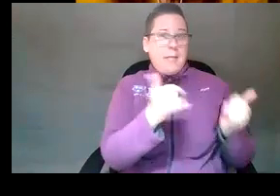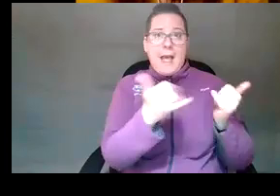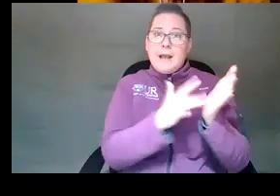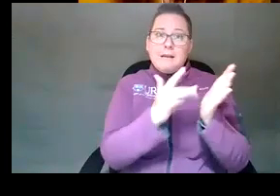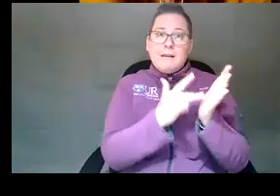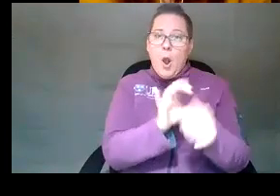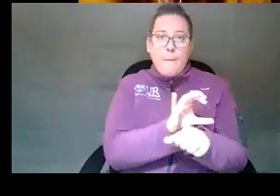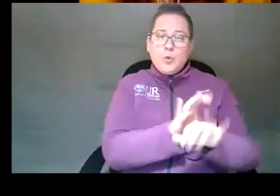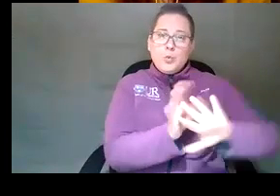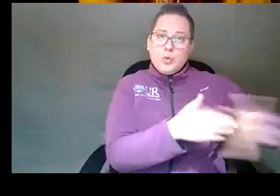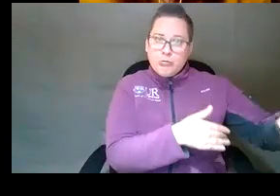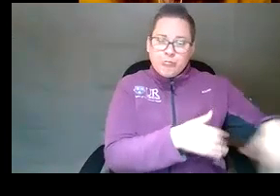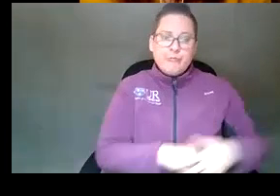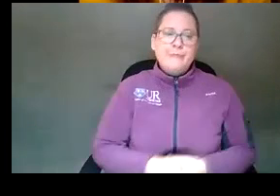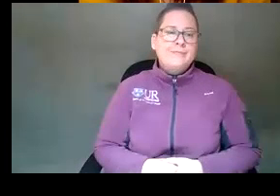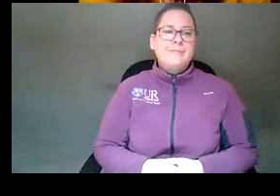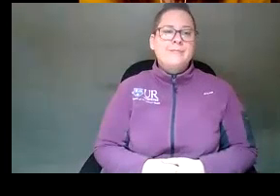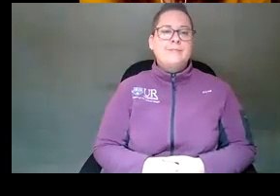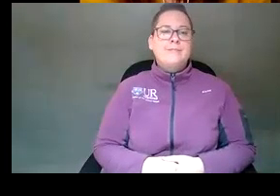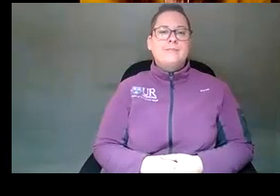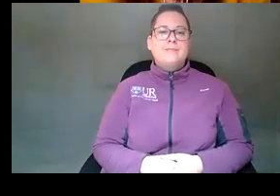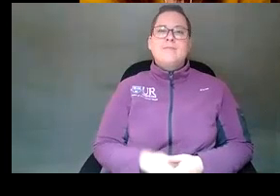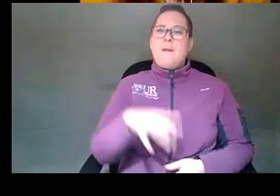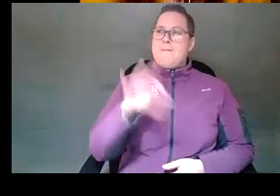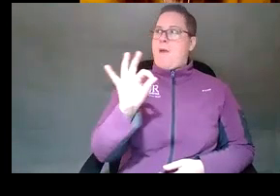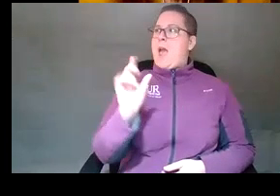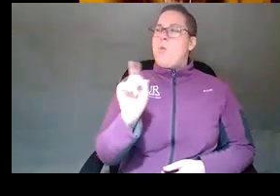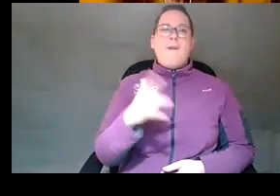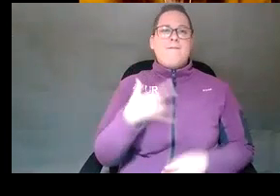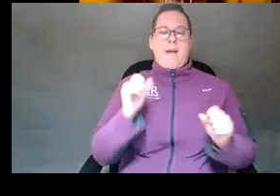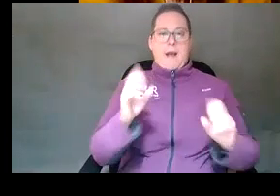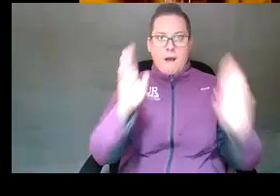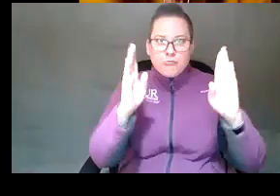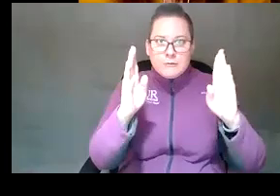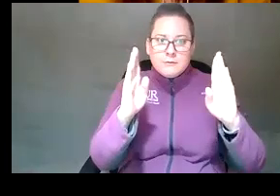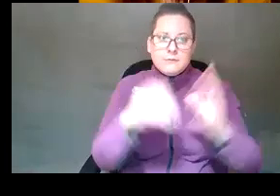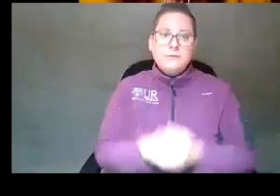also finding that appropriate environment where you can concentrate so perhaps being at the store